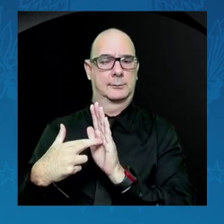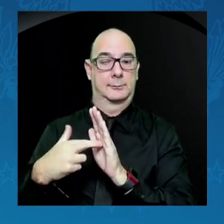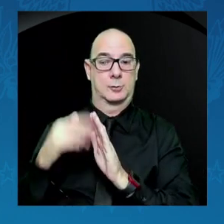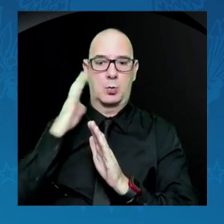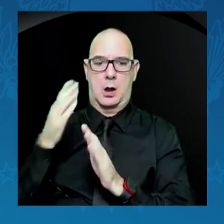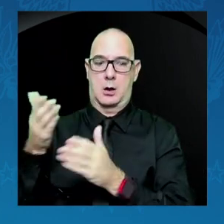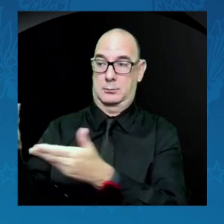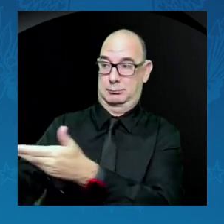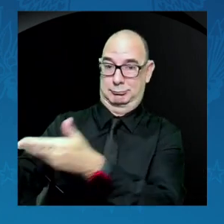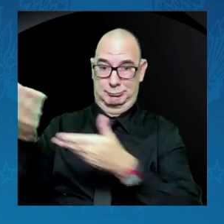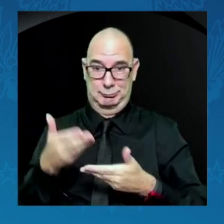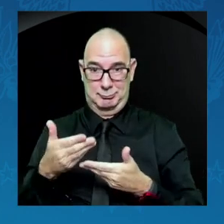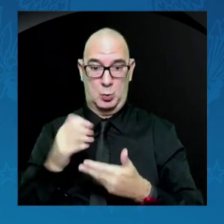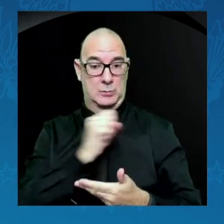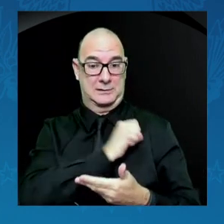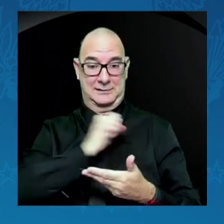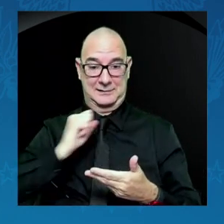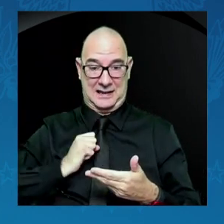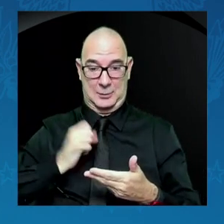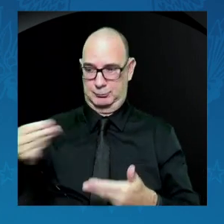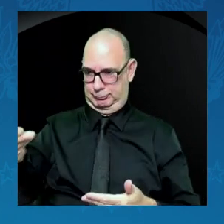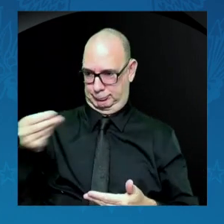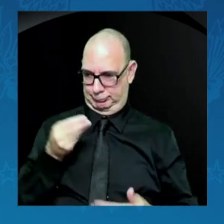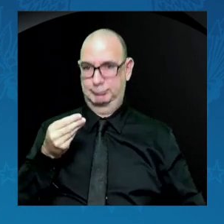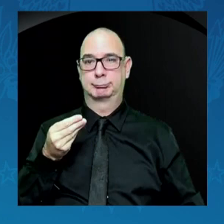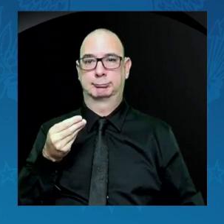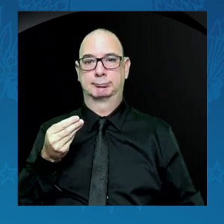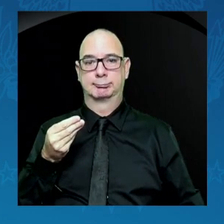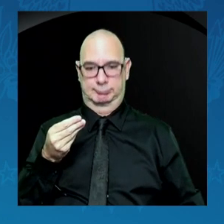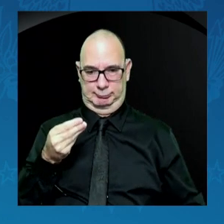and they've got to have all 50 Democrats